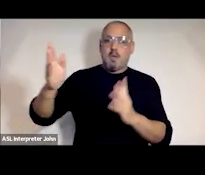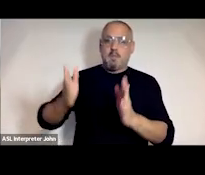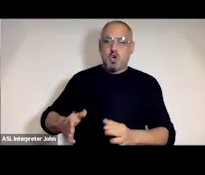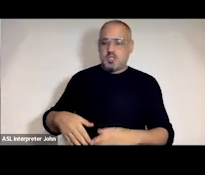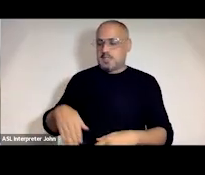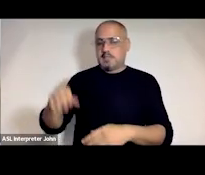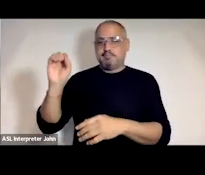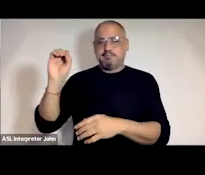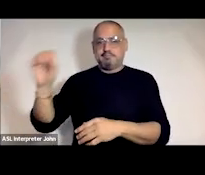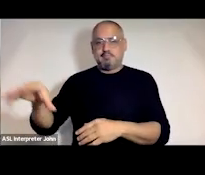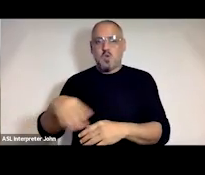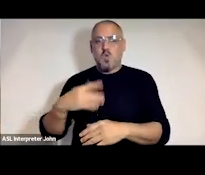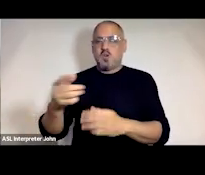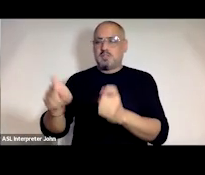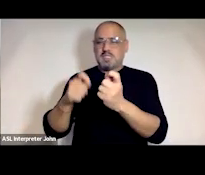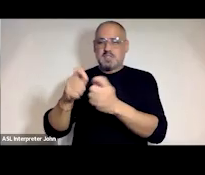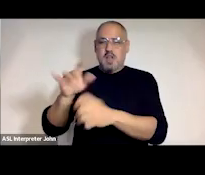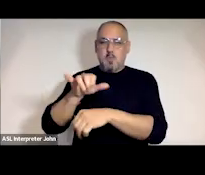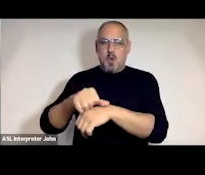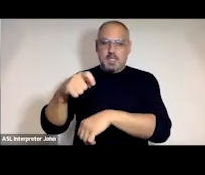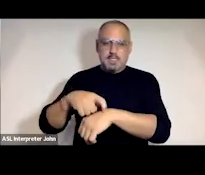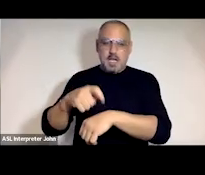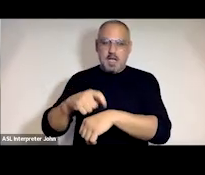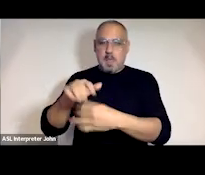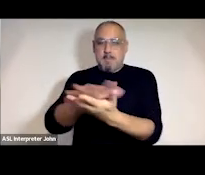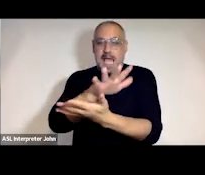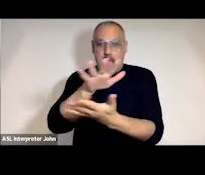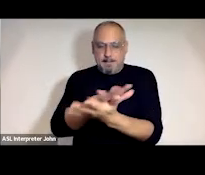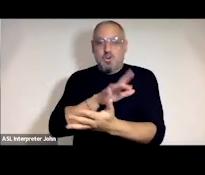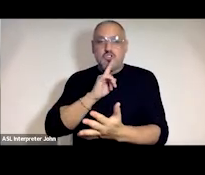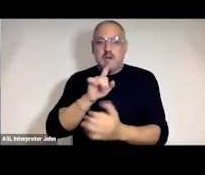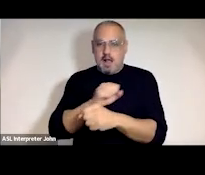or at the designated appointment time the paper portion of the application.